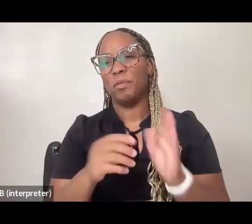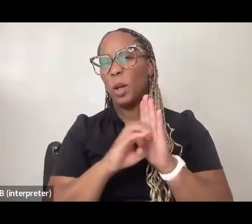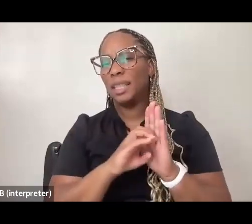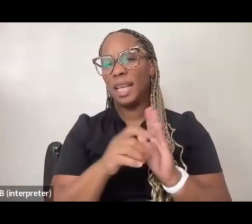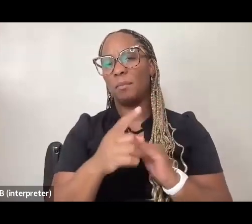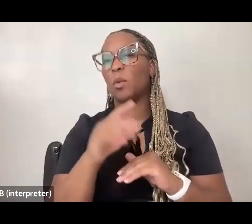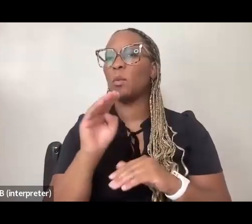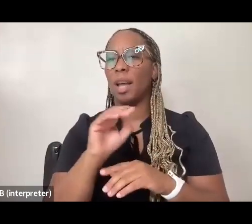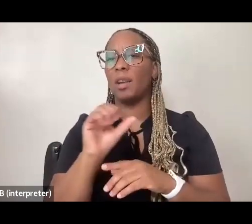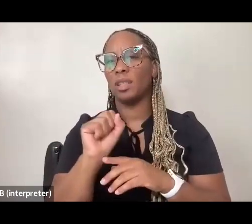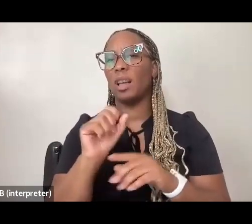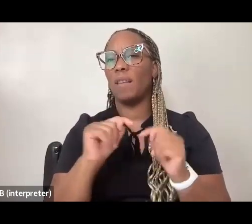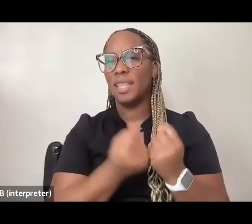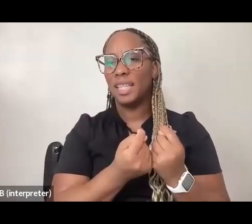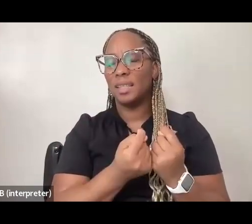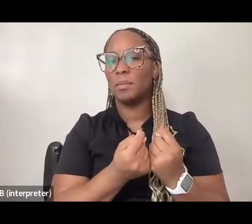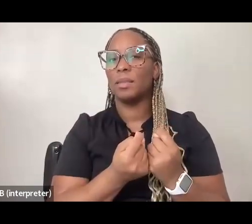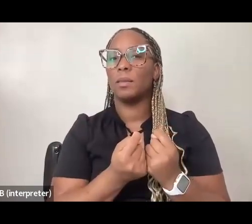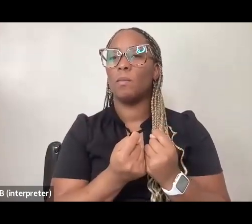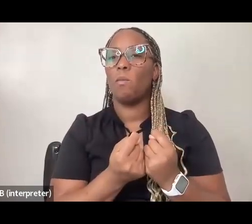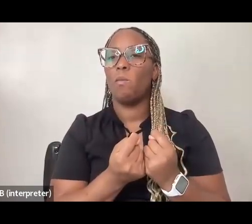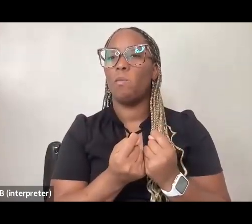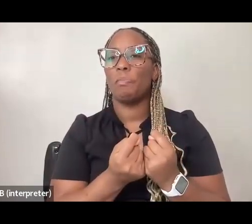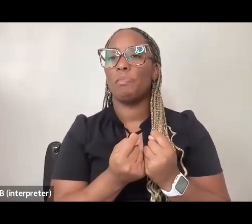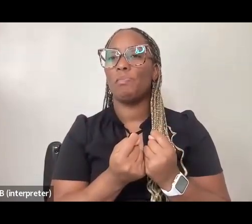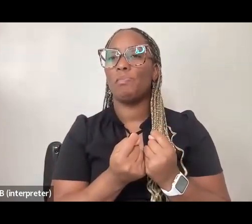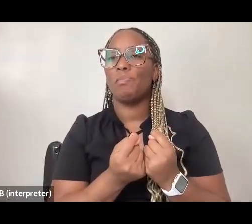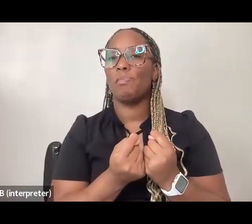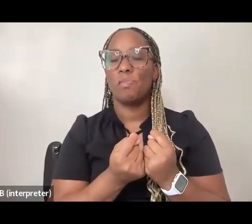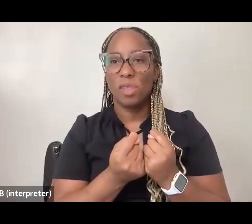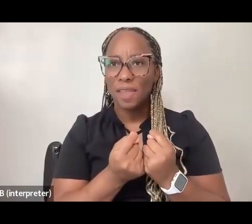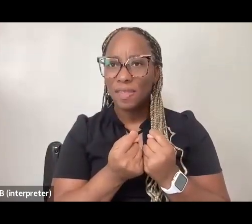as an example and we will look at a simpler way to do it as